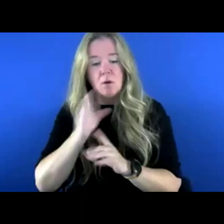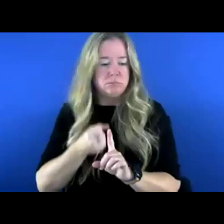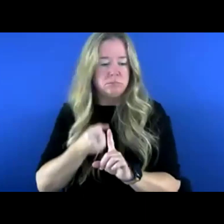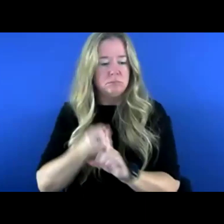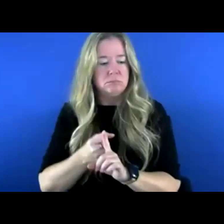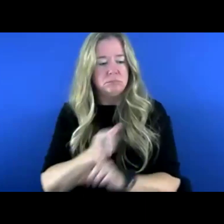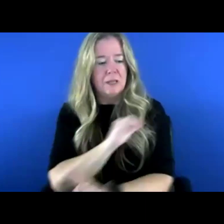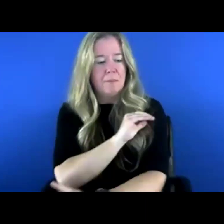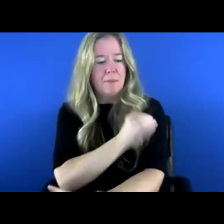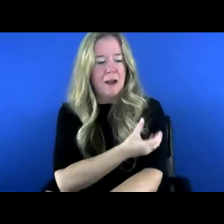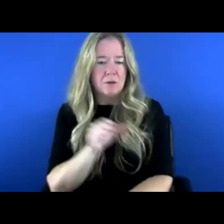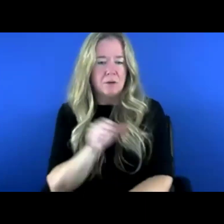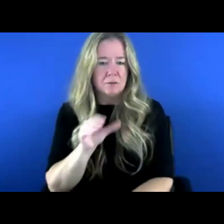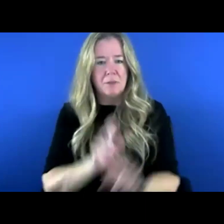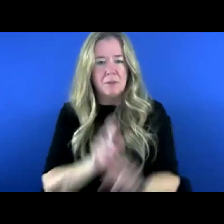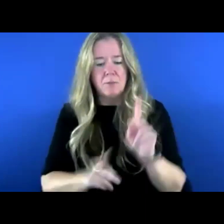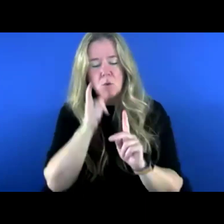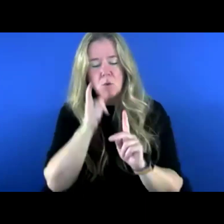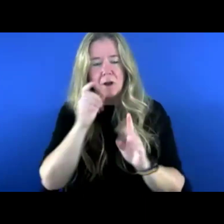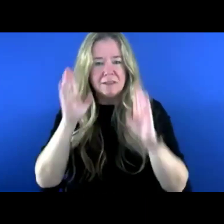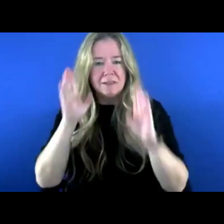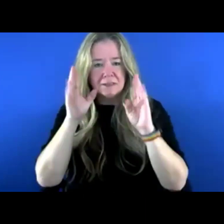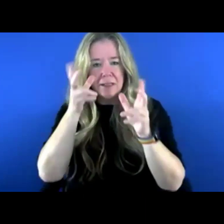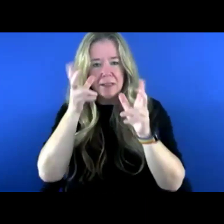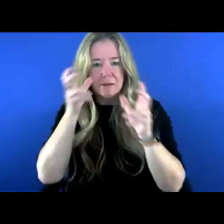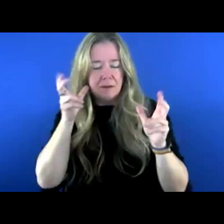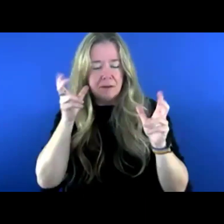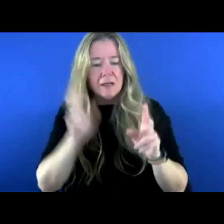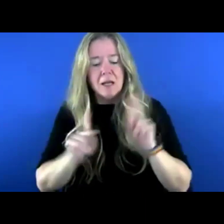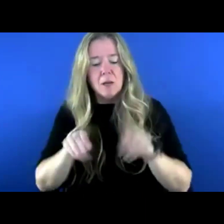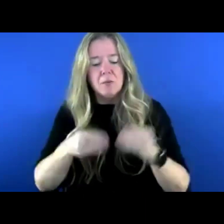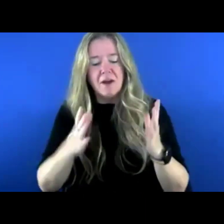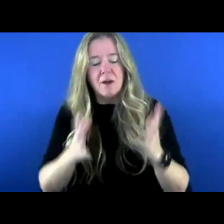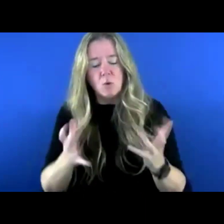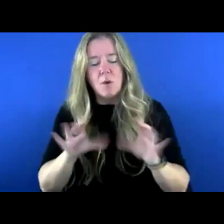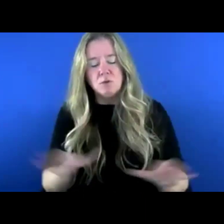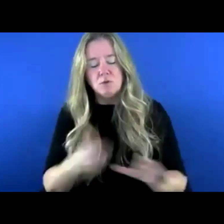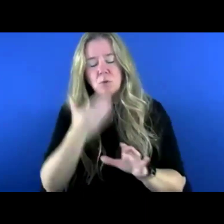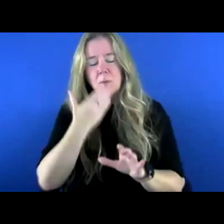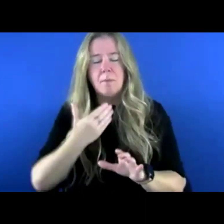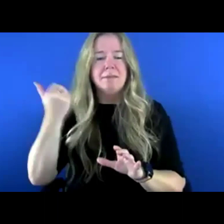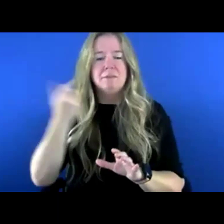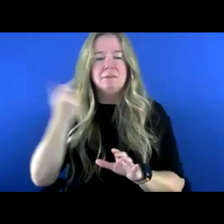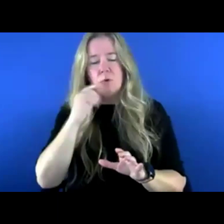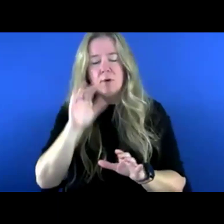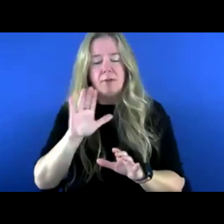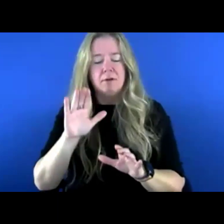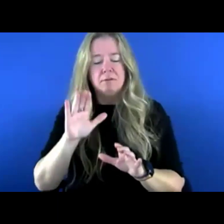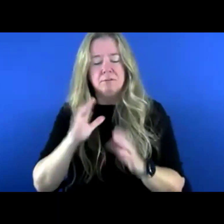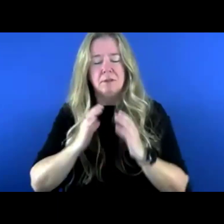who are listening. And we all know that providers just want to do what's best. And sometimes that just means